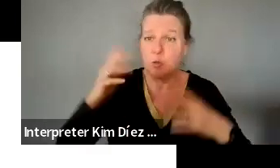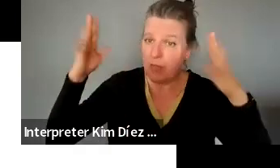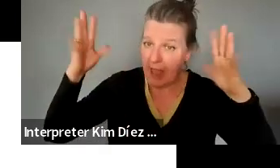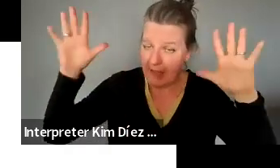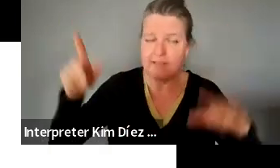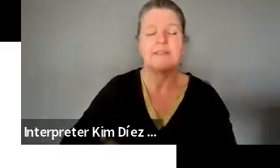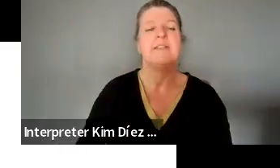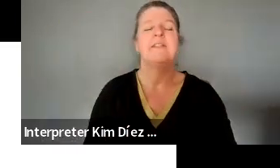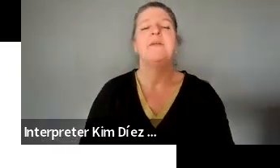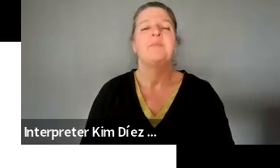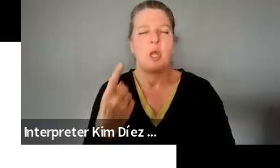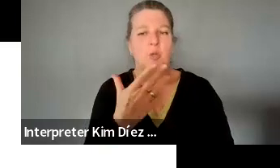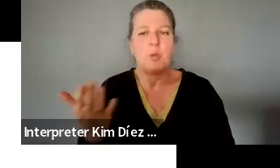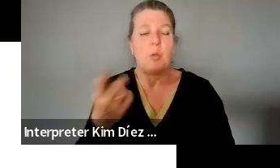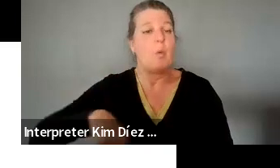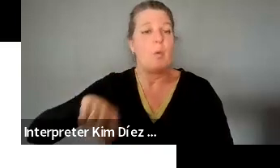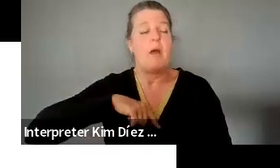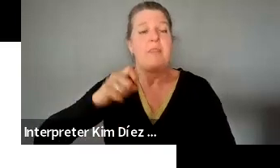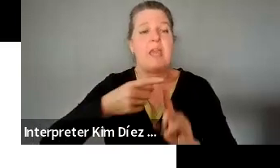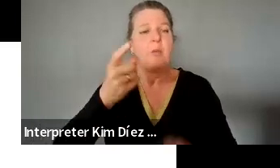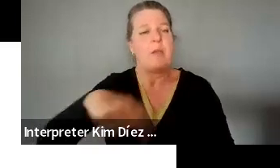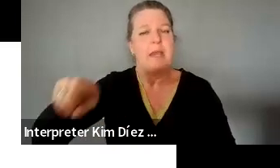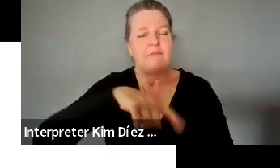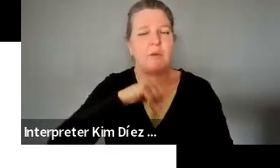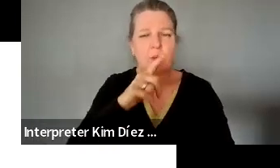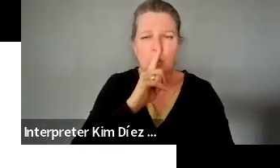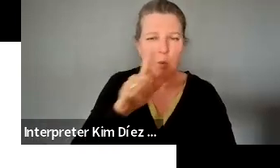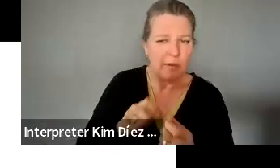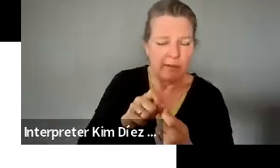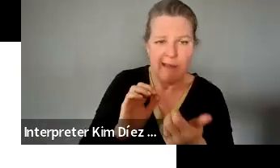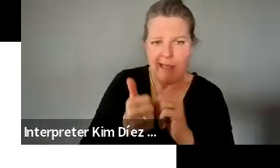The one thing that we need from you all is we aren't exactly sure how to sort of quote,